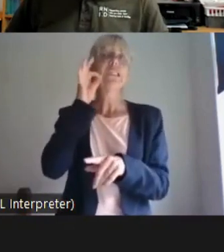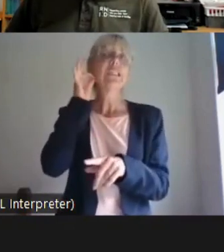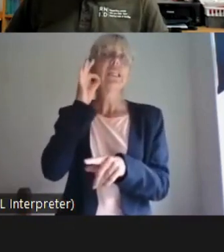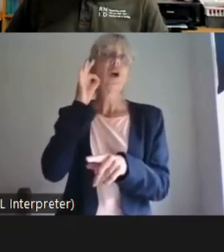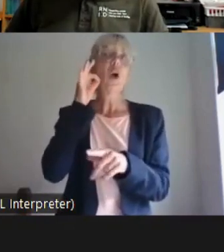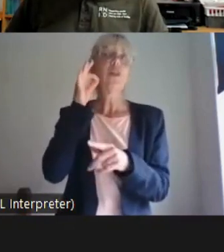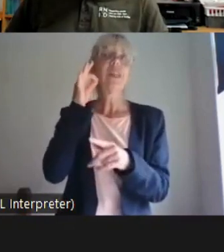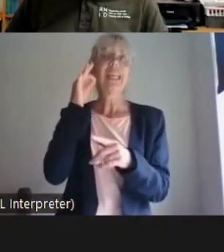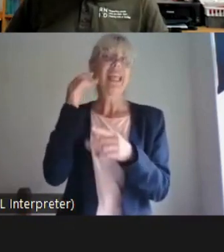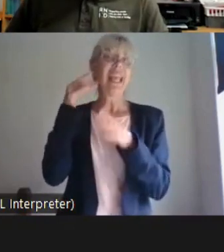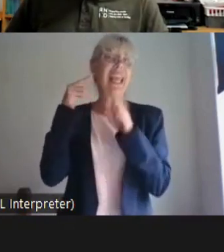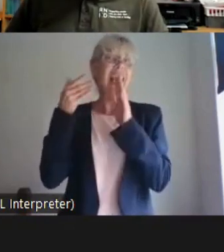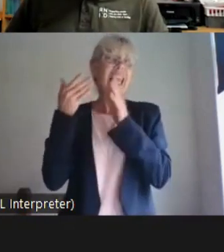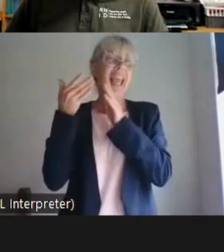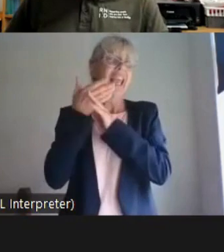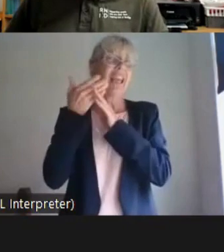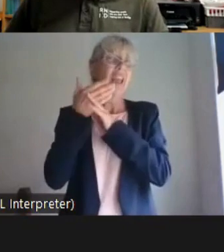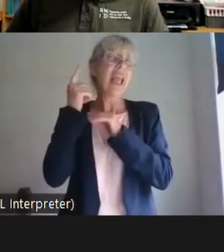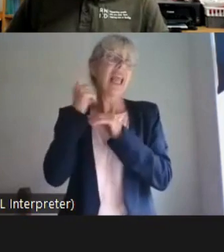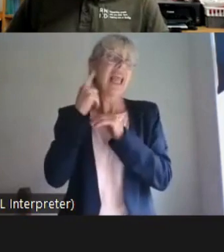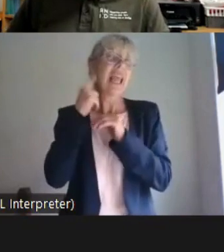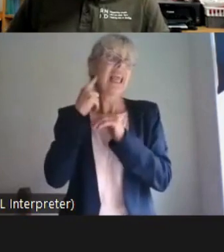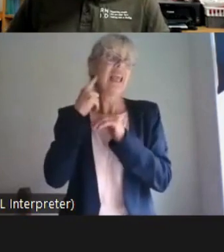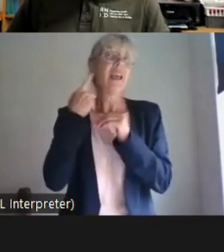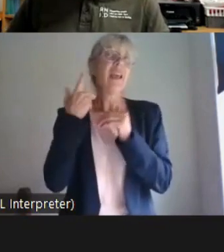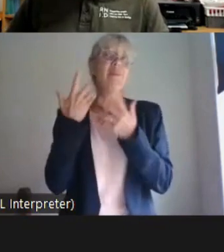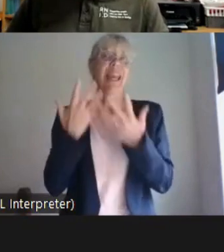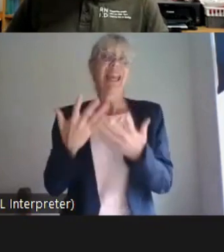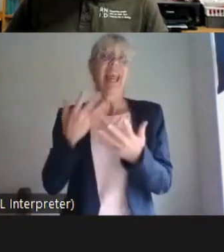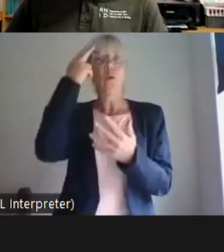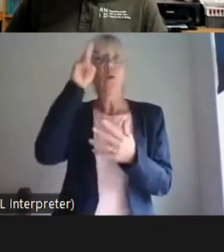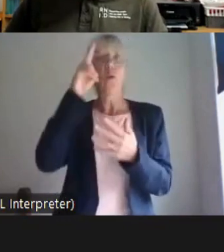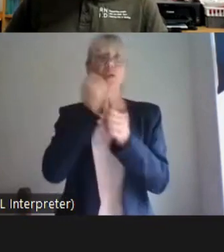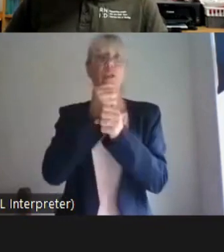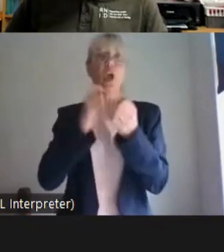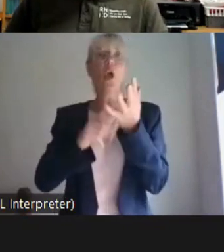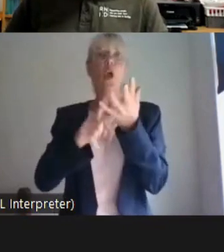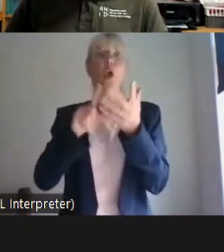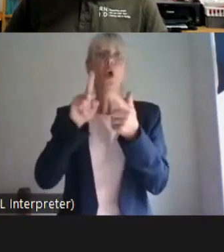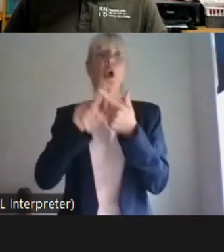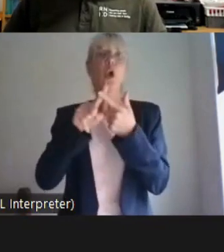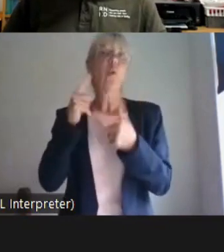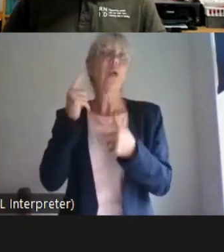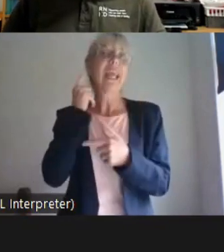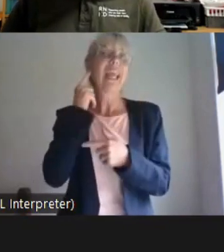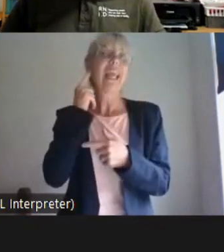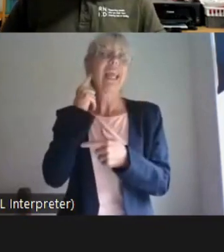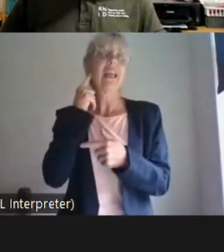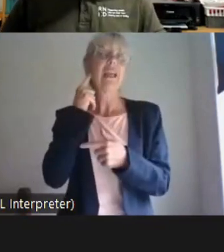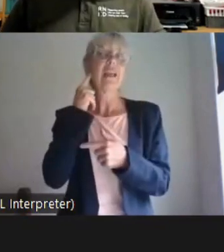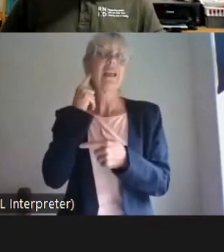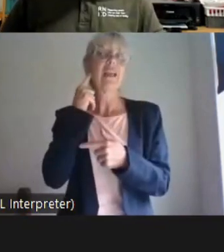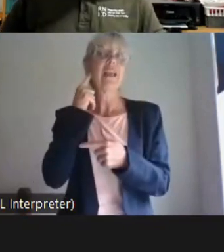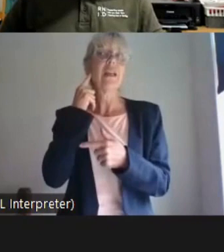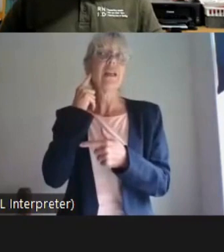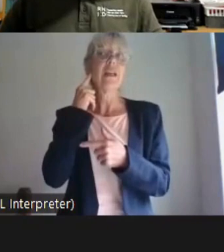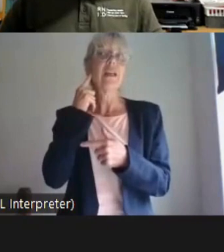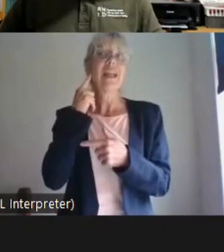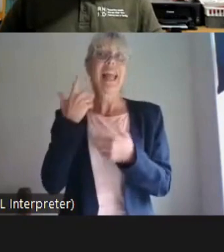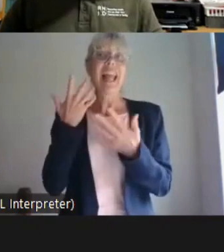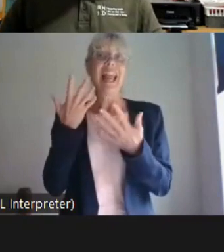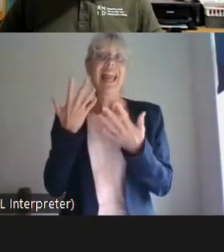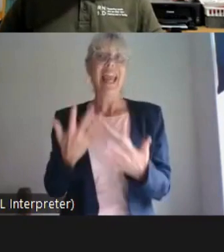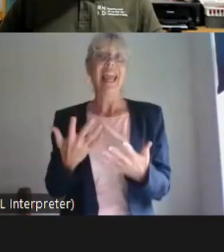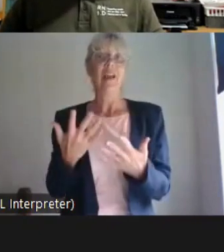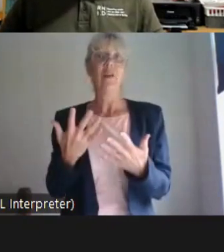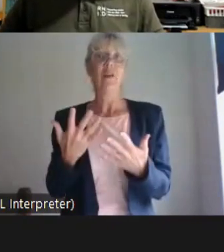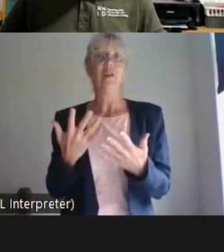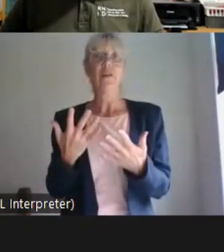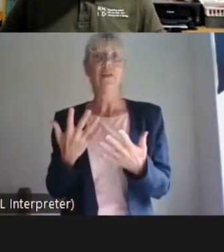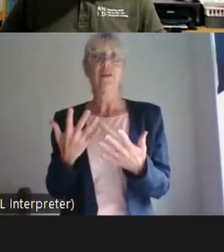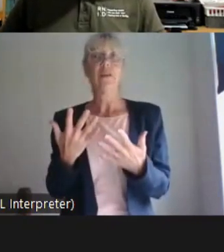um but I still have problems with my eustachian tubes and um are are now progressively profoundly